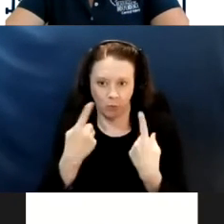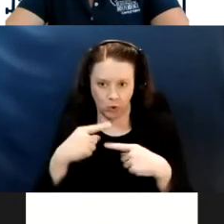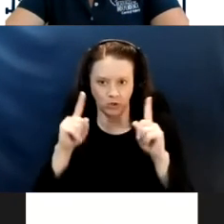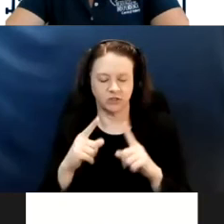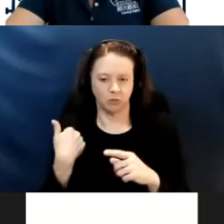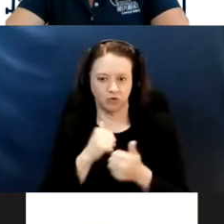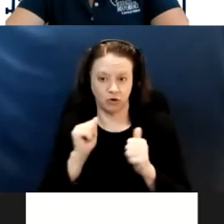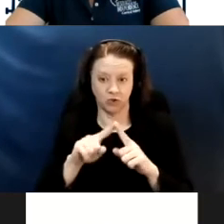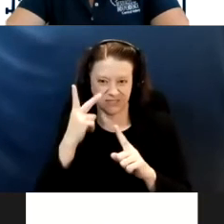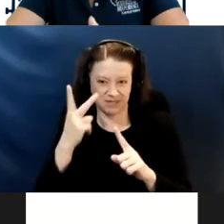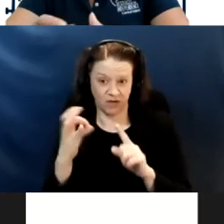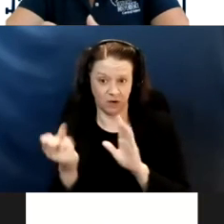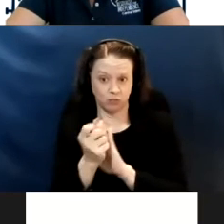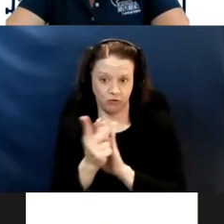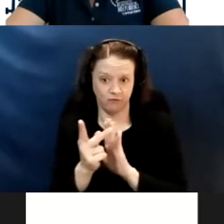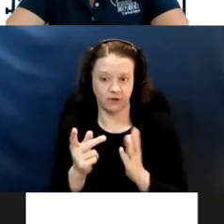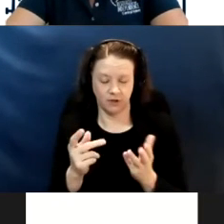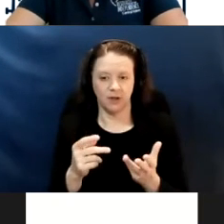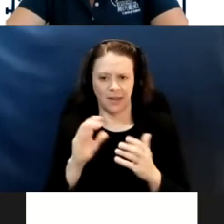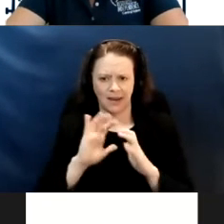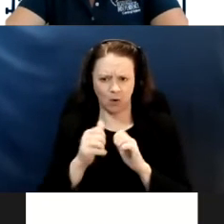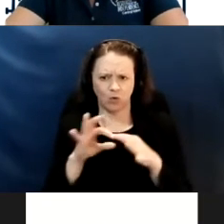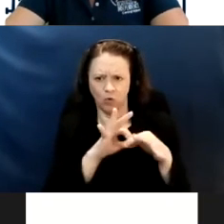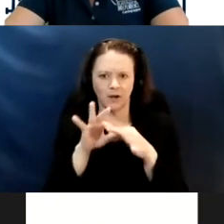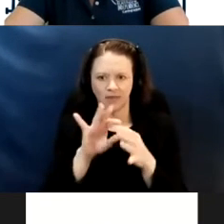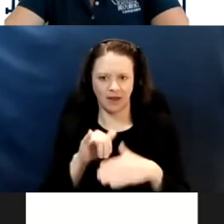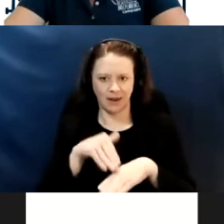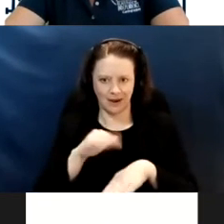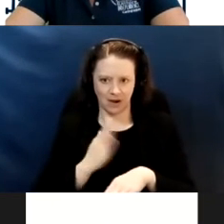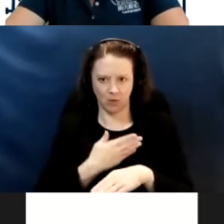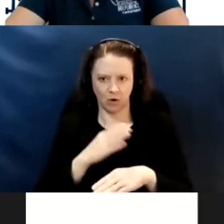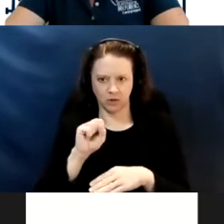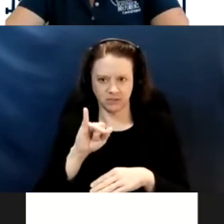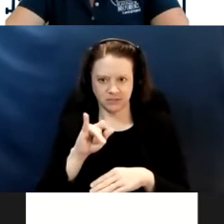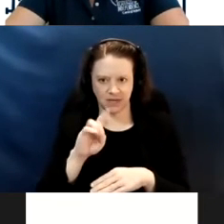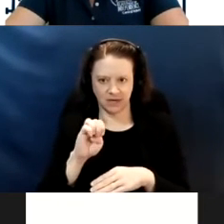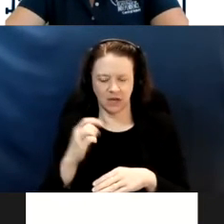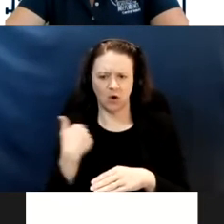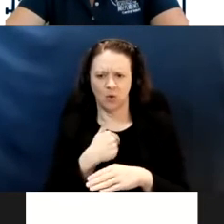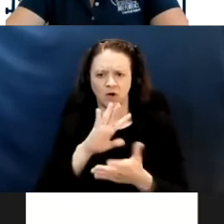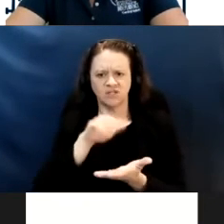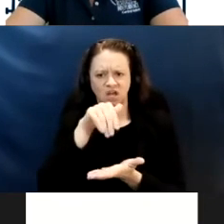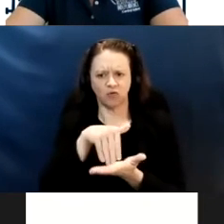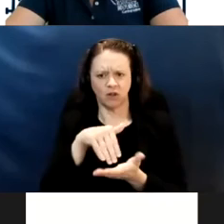We're trying to figure out how we can coordinate that at our site. And we're pretty centrally located in Fresno.